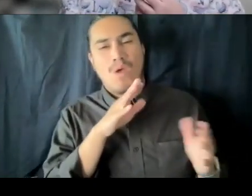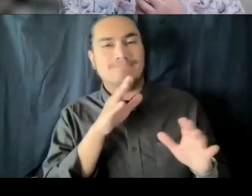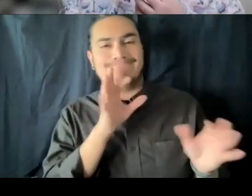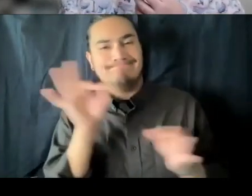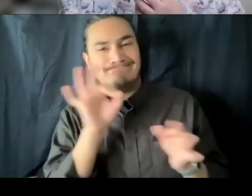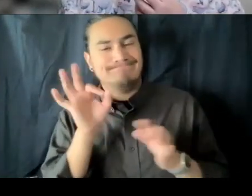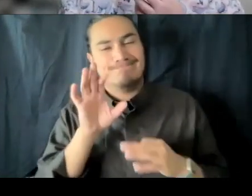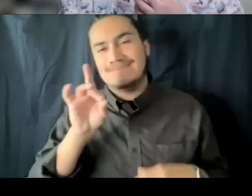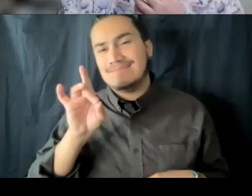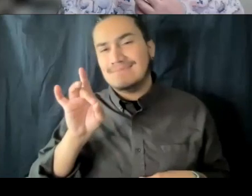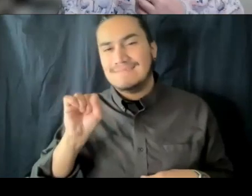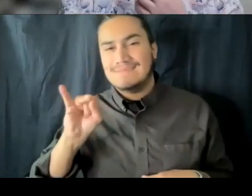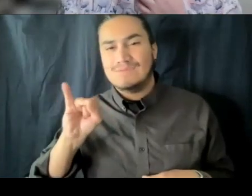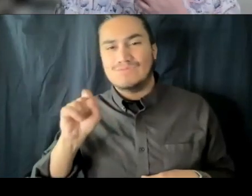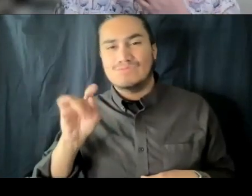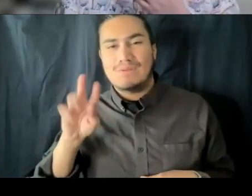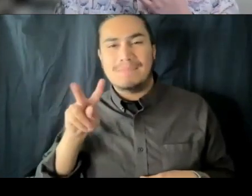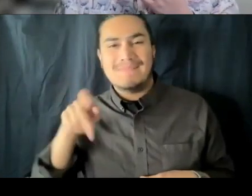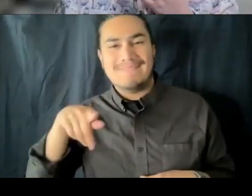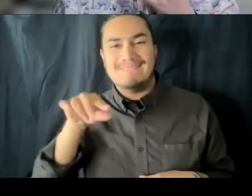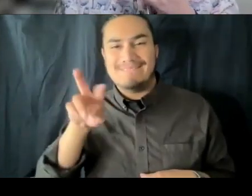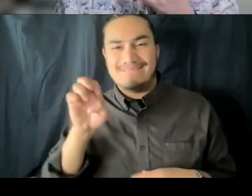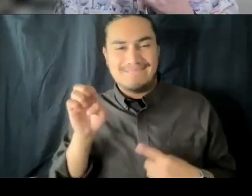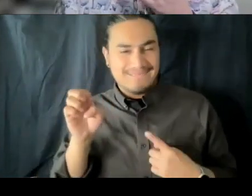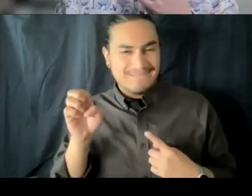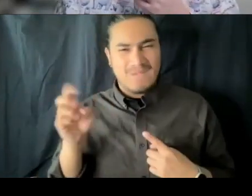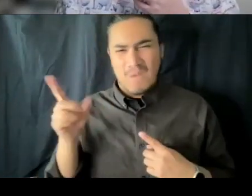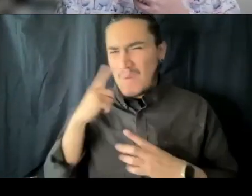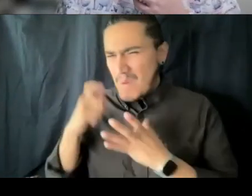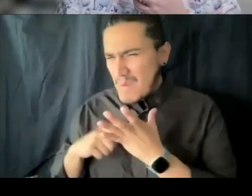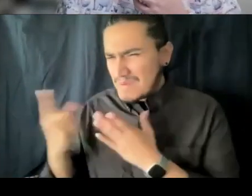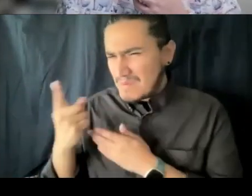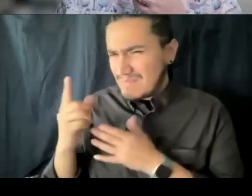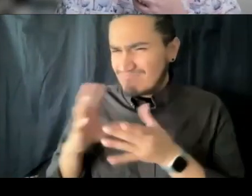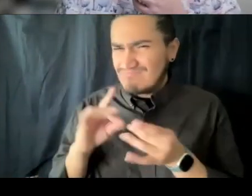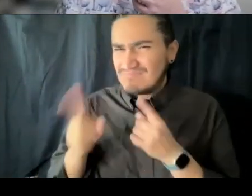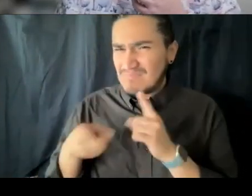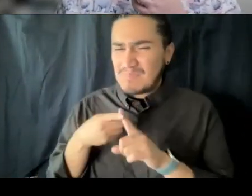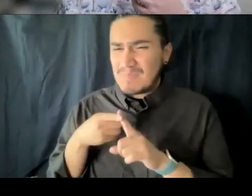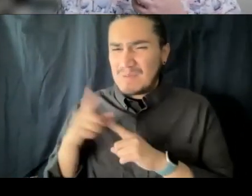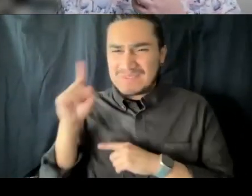And I see there's a sound quality problem. Is it better if I hold my microphone like this?